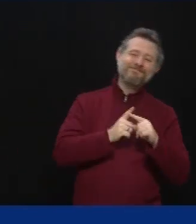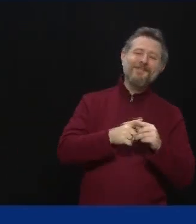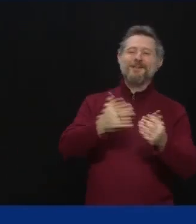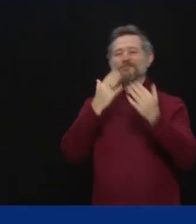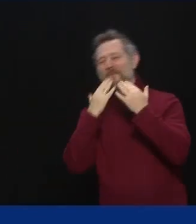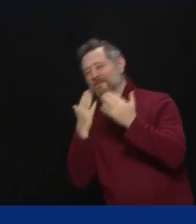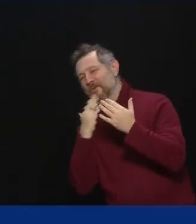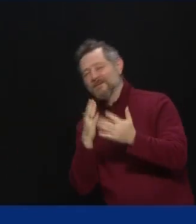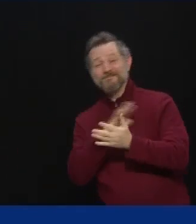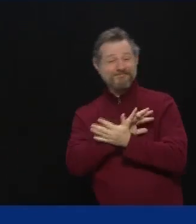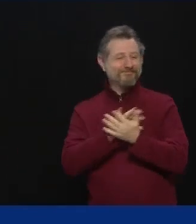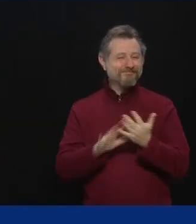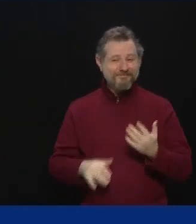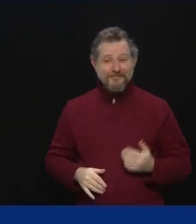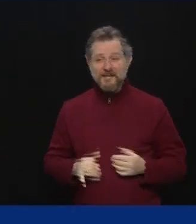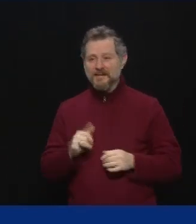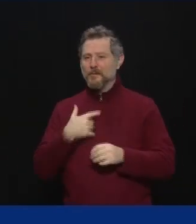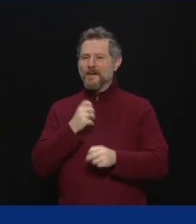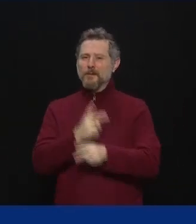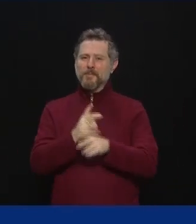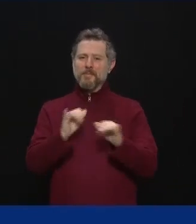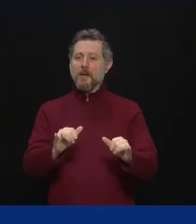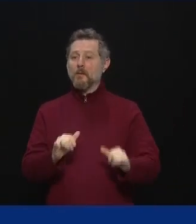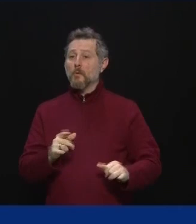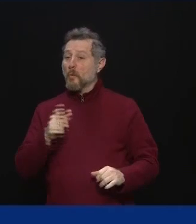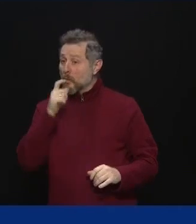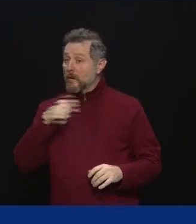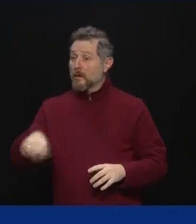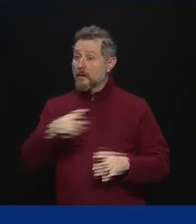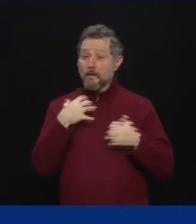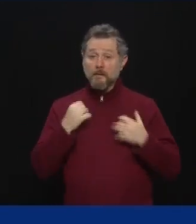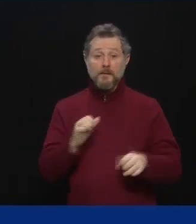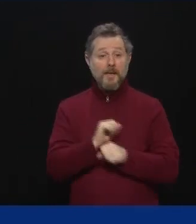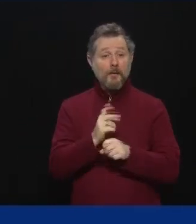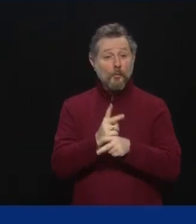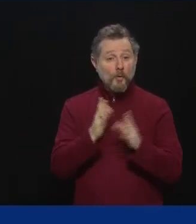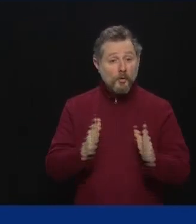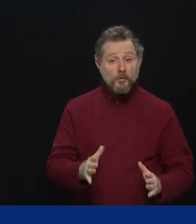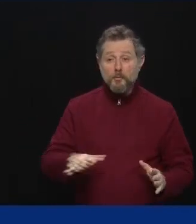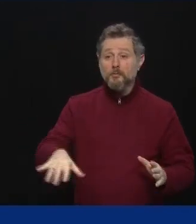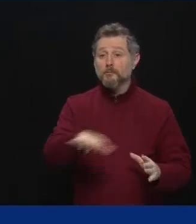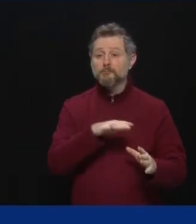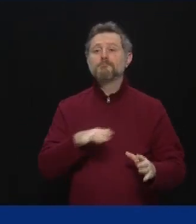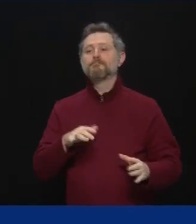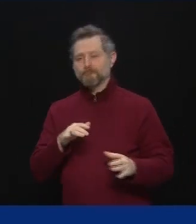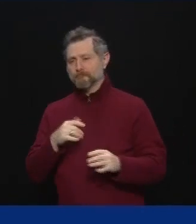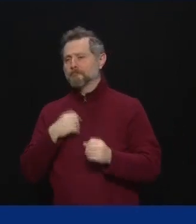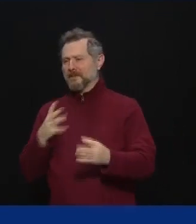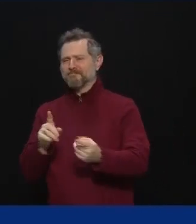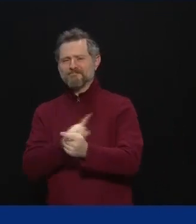I WANT THIS TO BE A BEAUTIFUL SEASON, CHRISTMAS, REMINDS US OF HOPE, ALSO GRATITUDE.